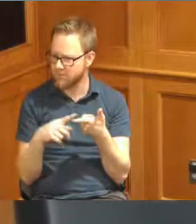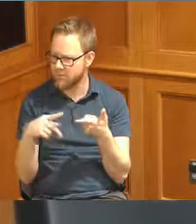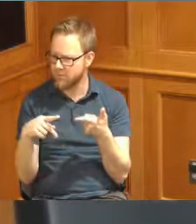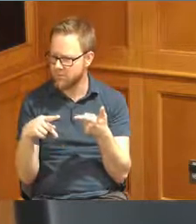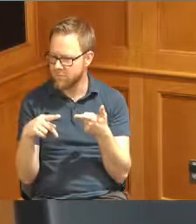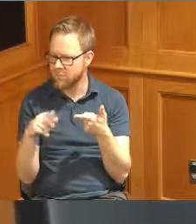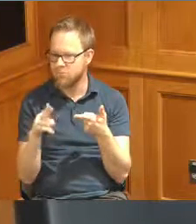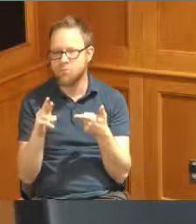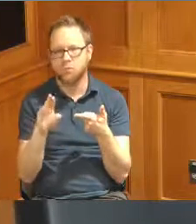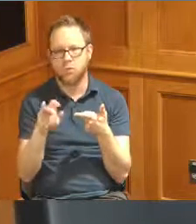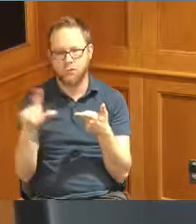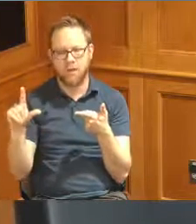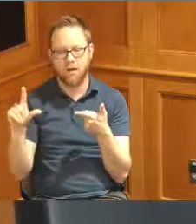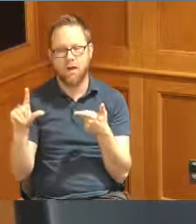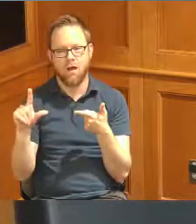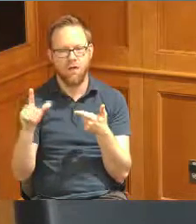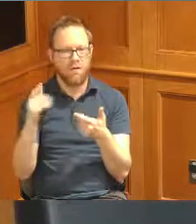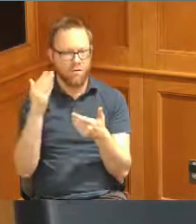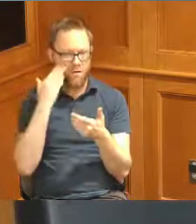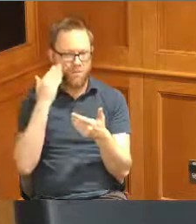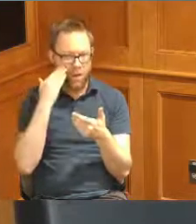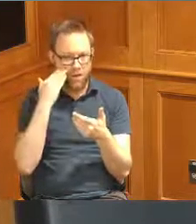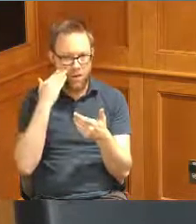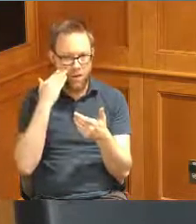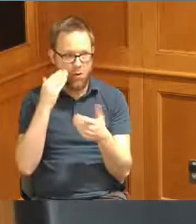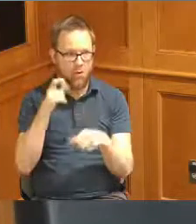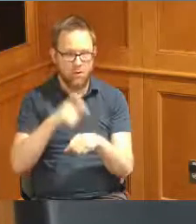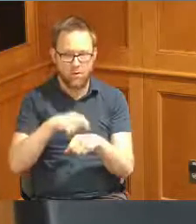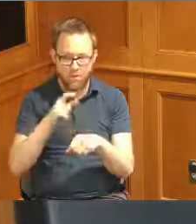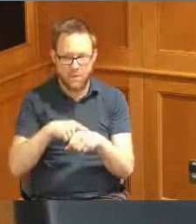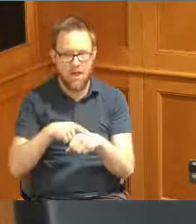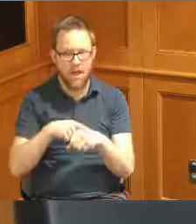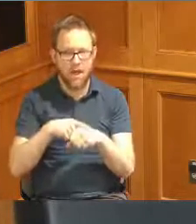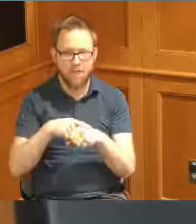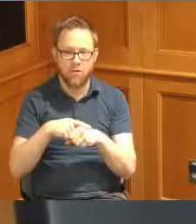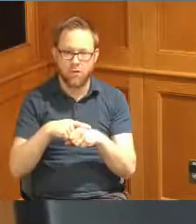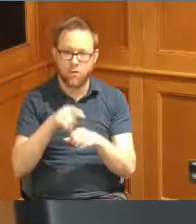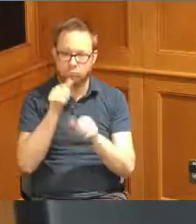it right because I know it took a lot of time for y'all to get to the state Championship to